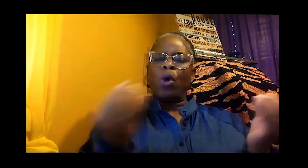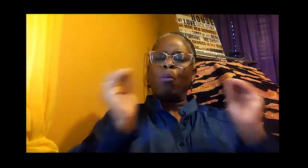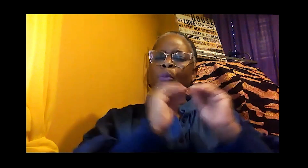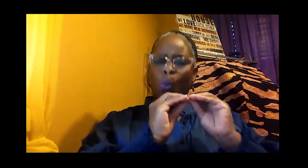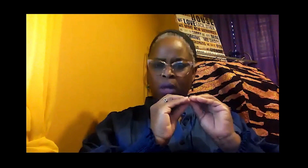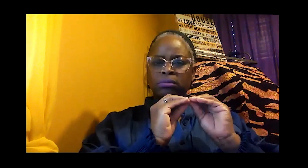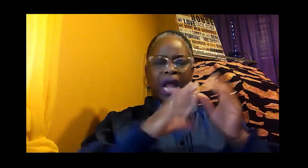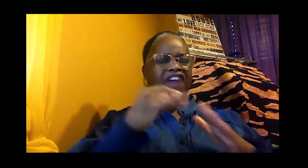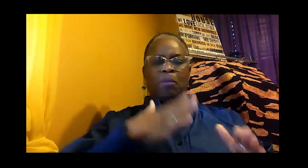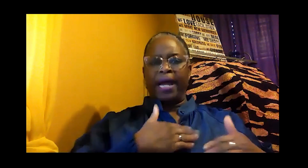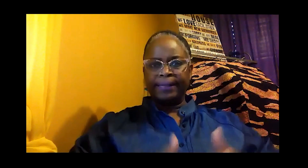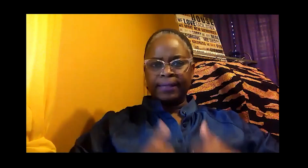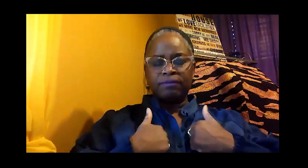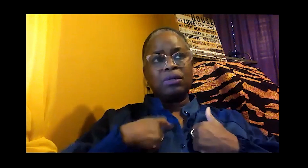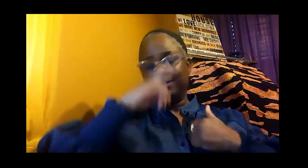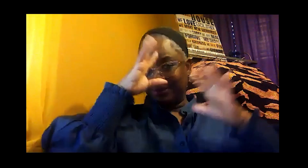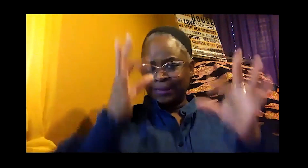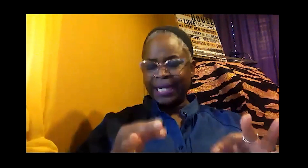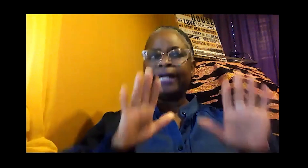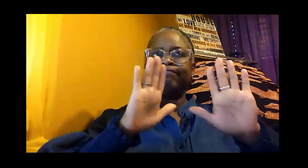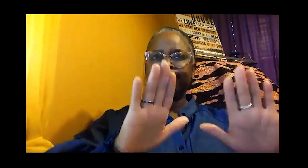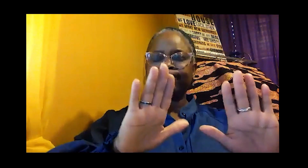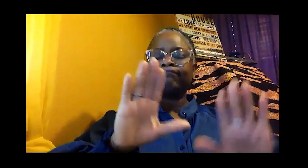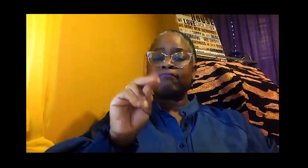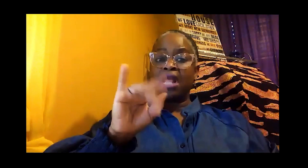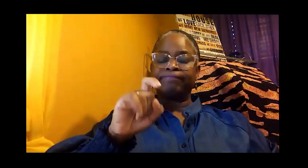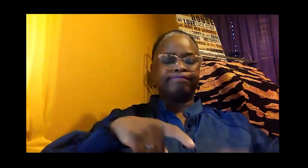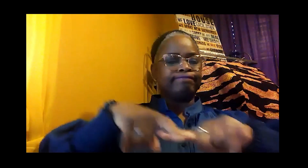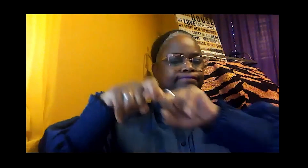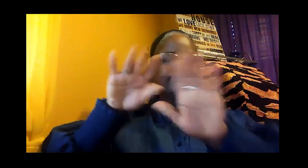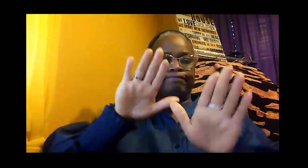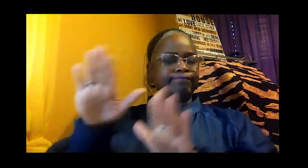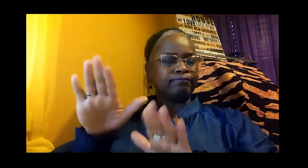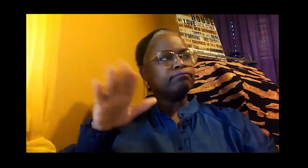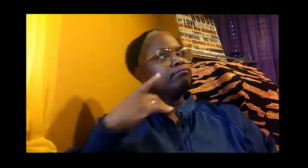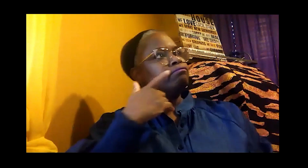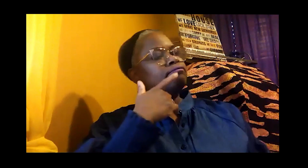rethink the work I had been undertaking with Onyx. I can remember wondering what else could I do?